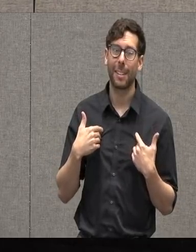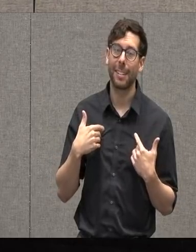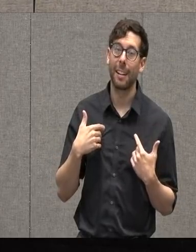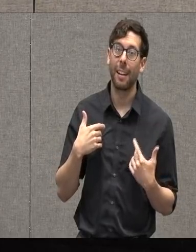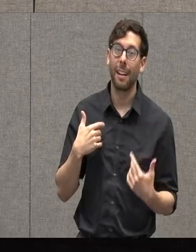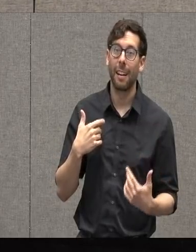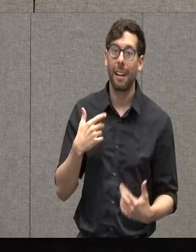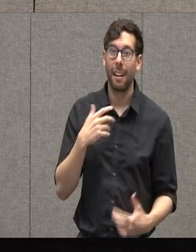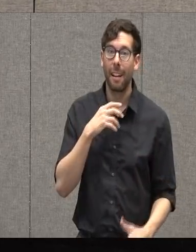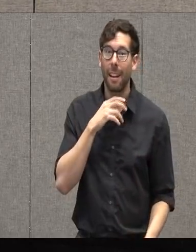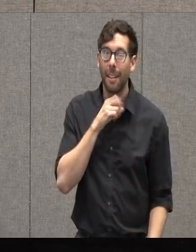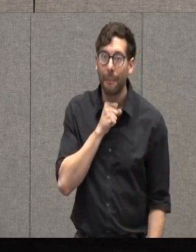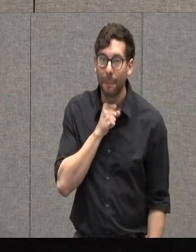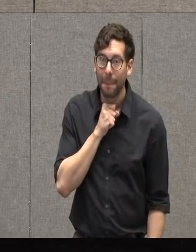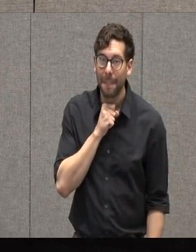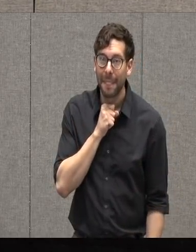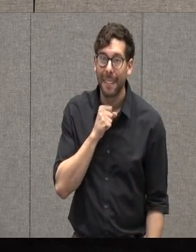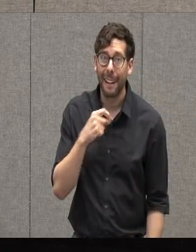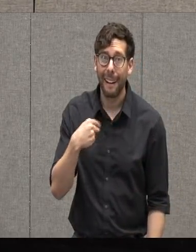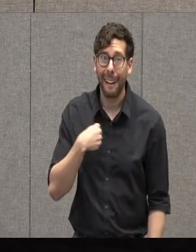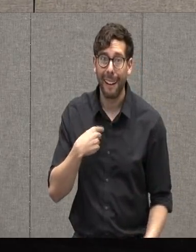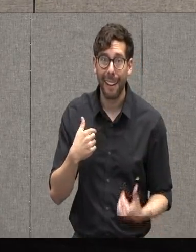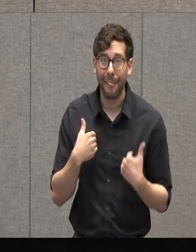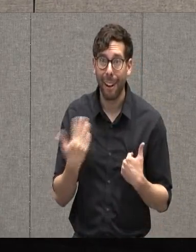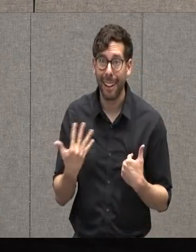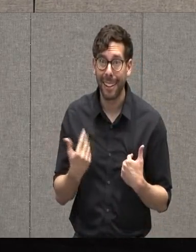Look what I got. One